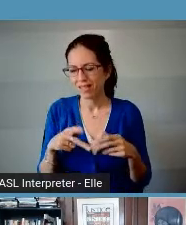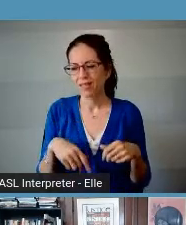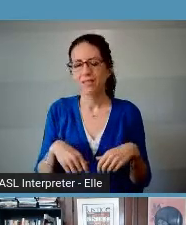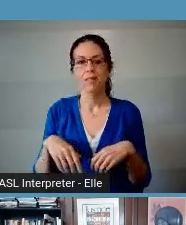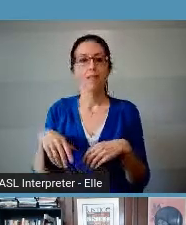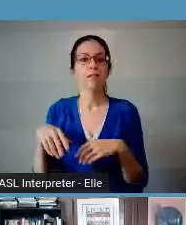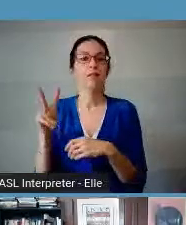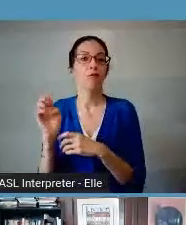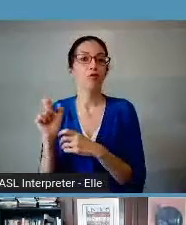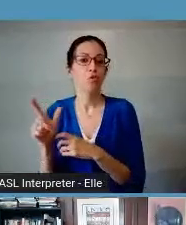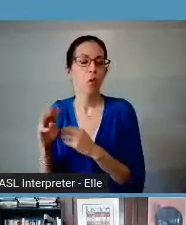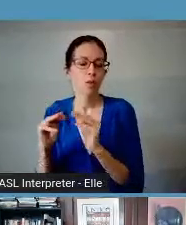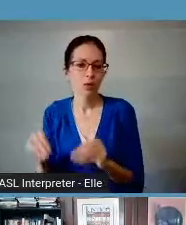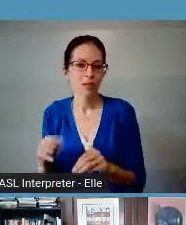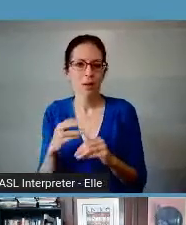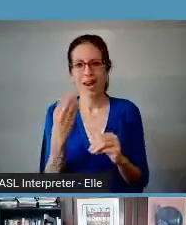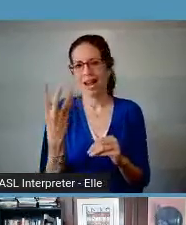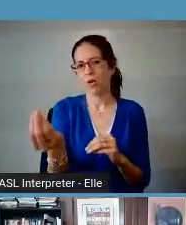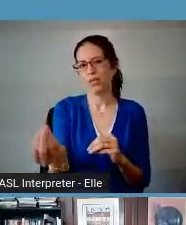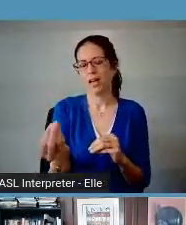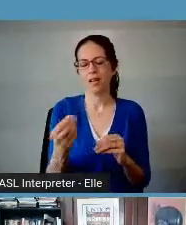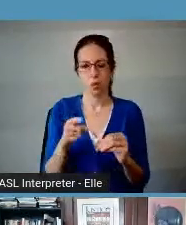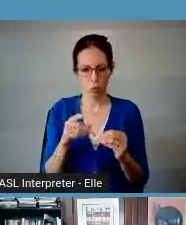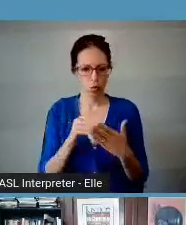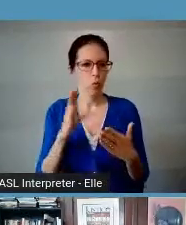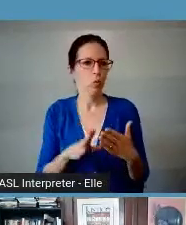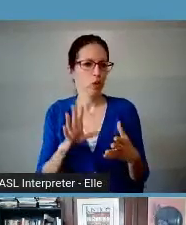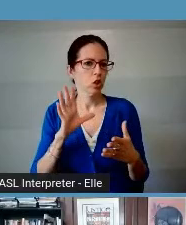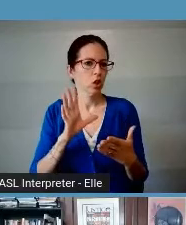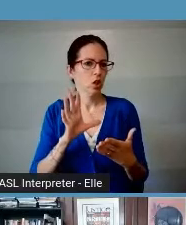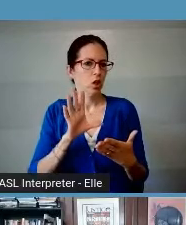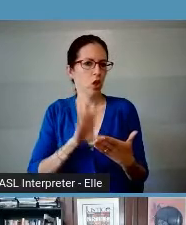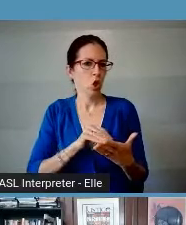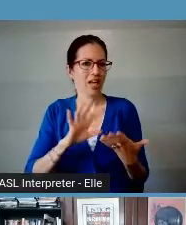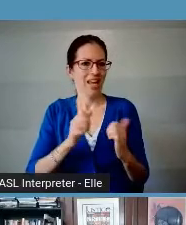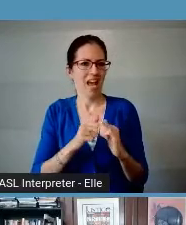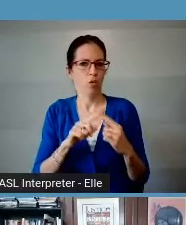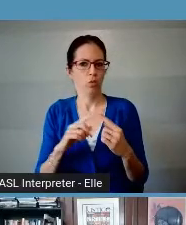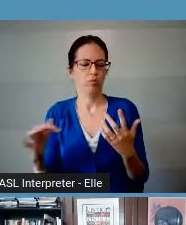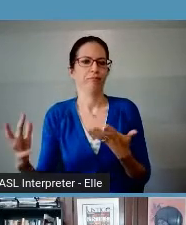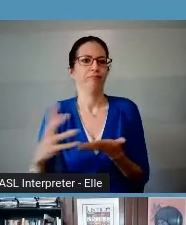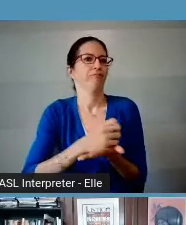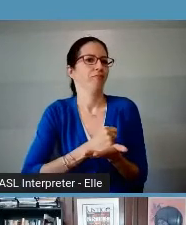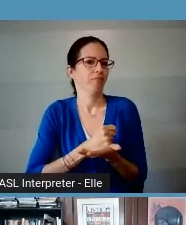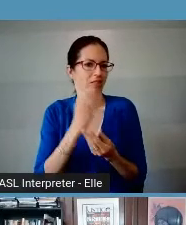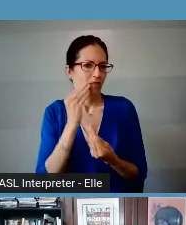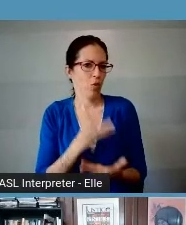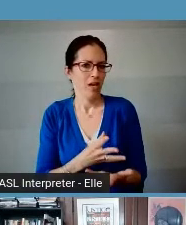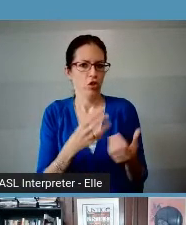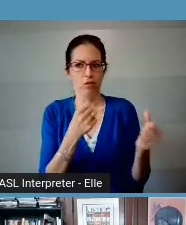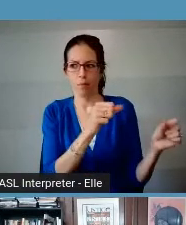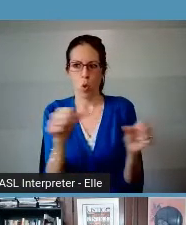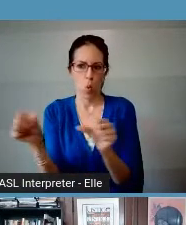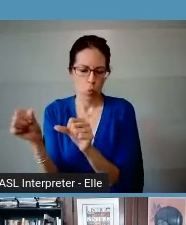We've learned to aggregate fees, excerpt them and post them and that is a lot about you